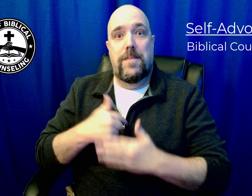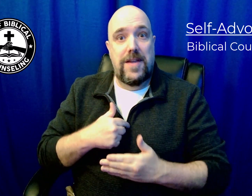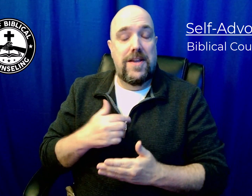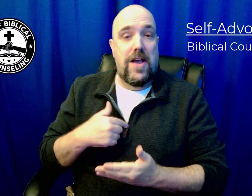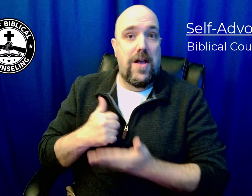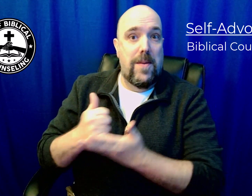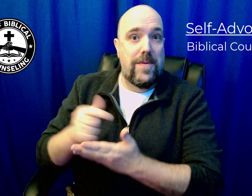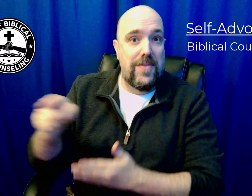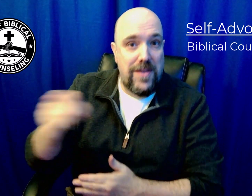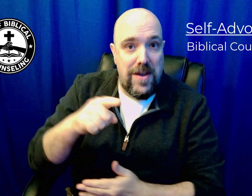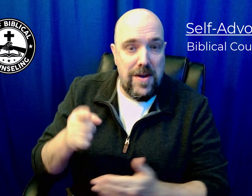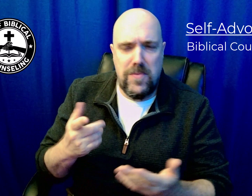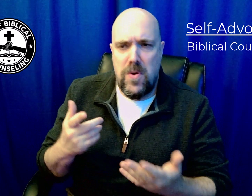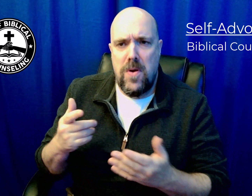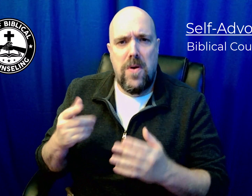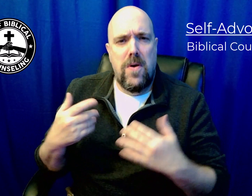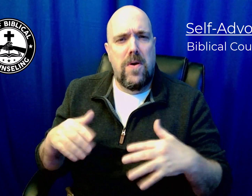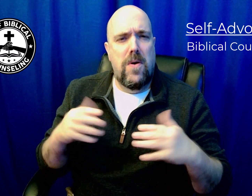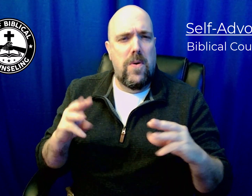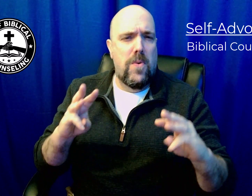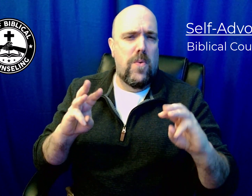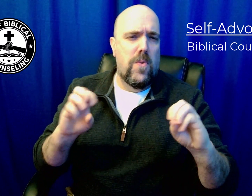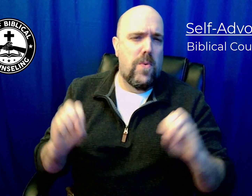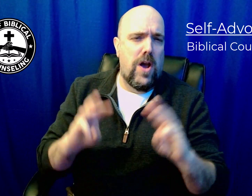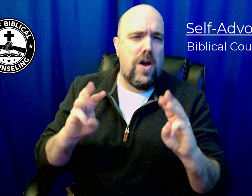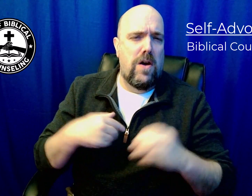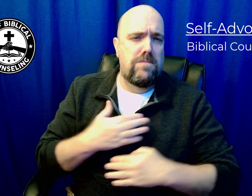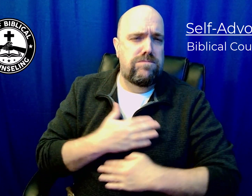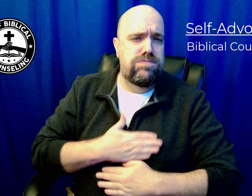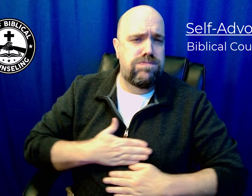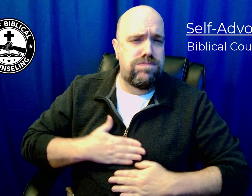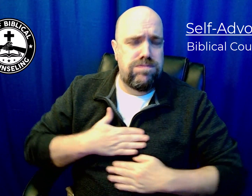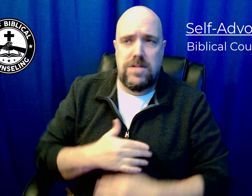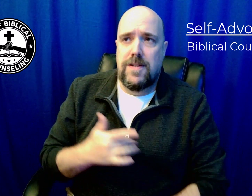I really enjoy them. They have helped me. I have helped them. Wow. I really enjoy them.